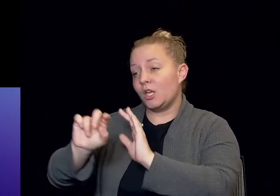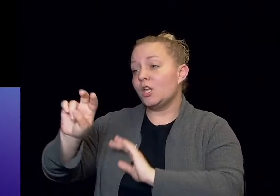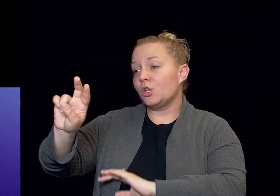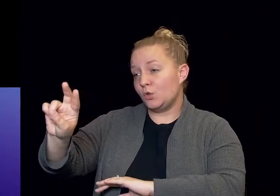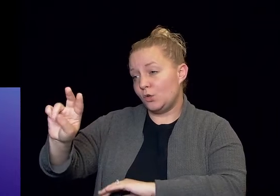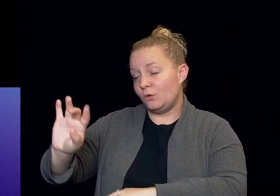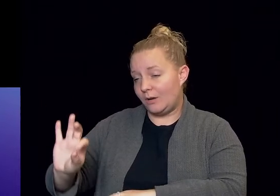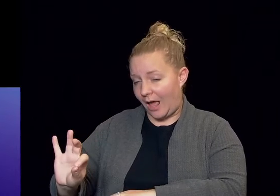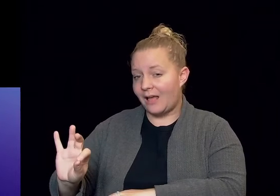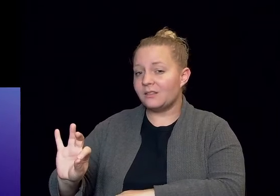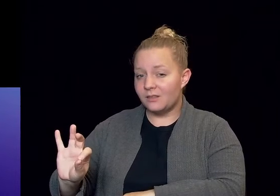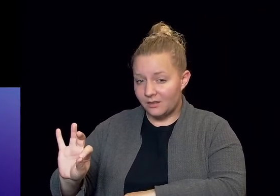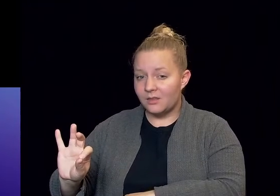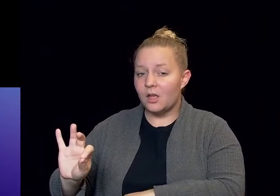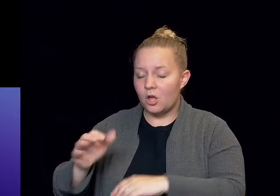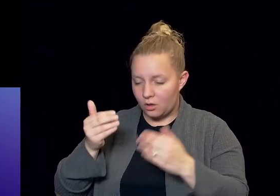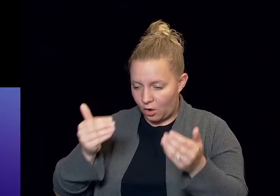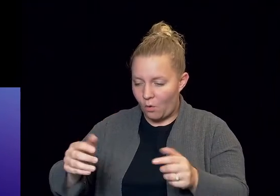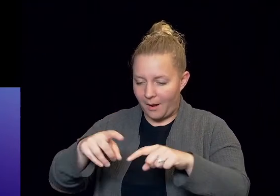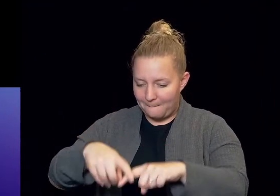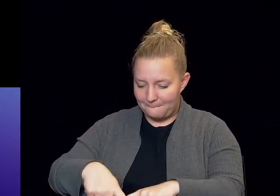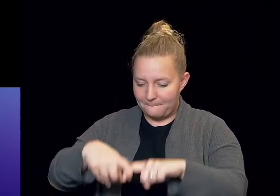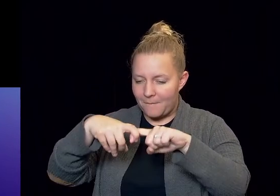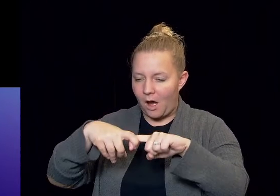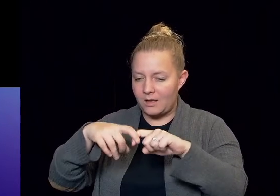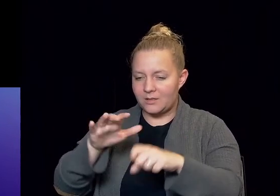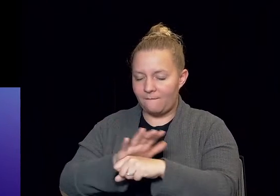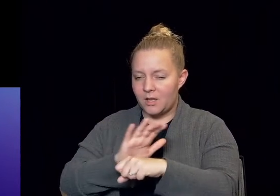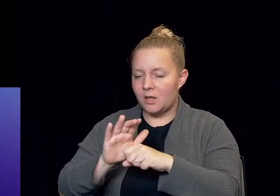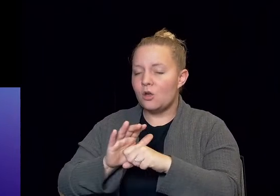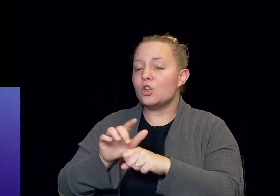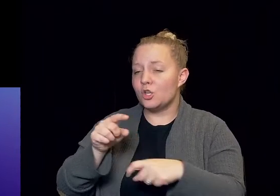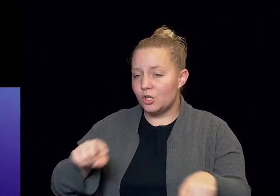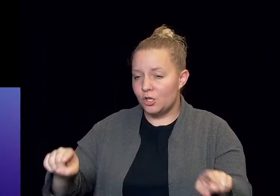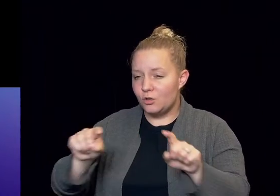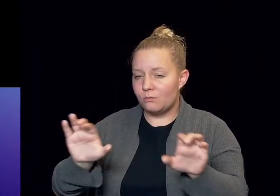go ahead and pause the video and I want you to get an answer for it, number three. Go ahead and pause.